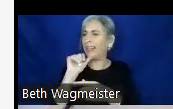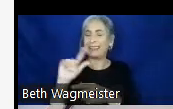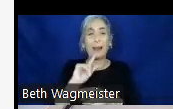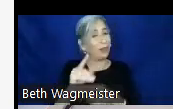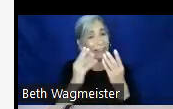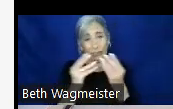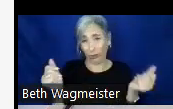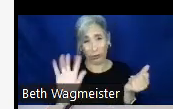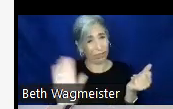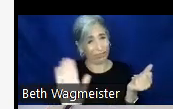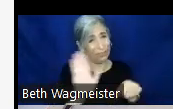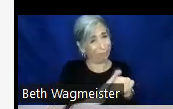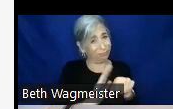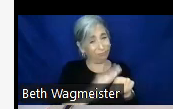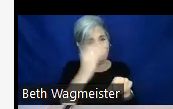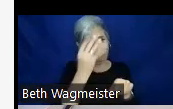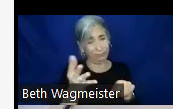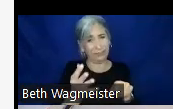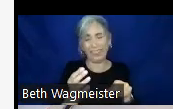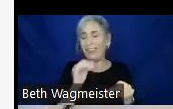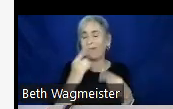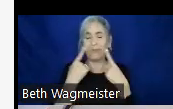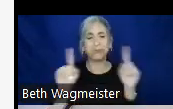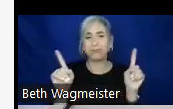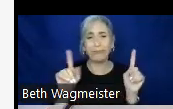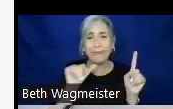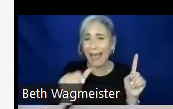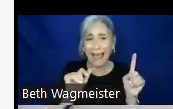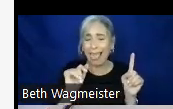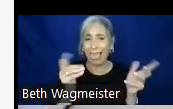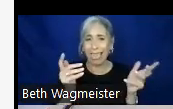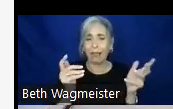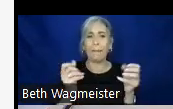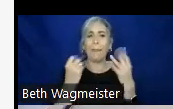They are ineffective and that has been confirmed by a large amount of people working